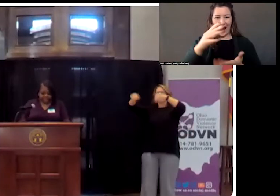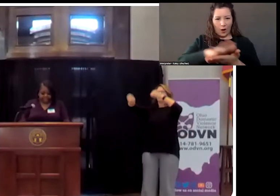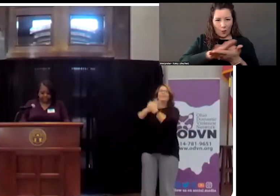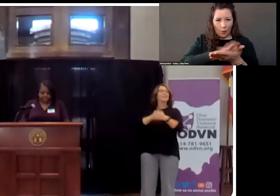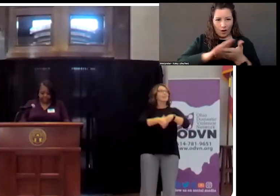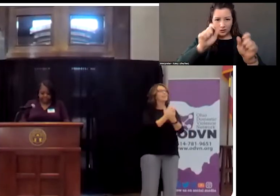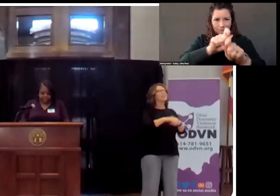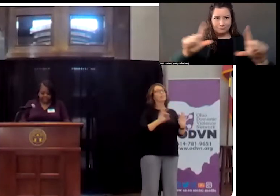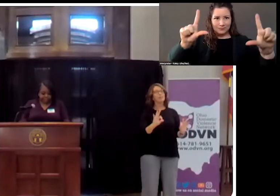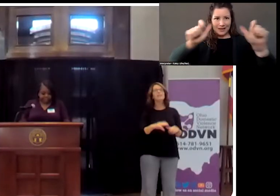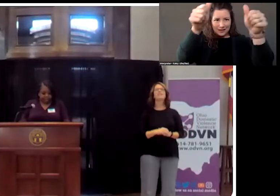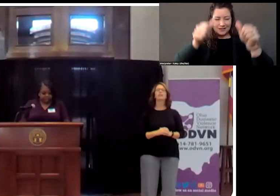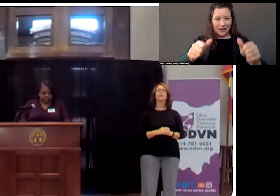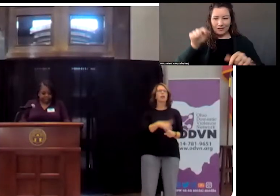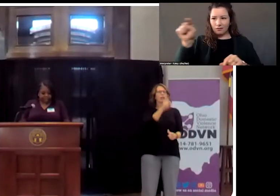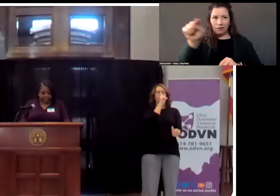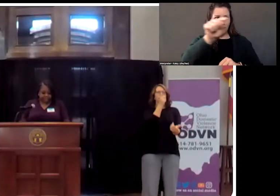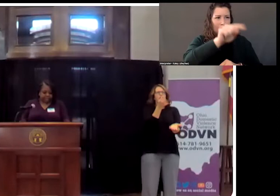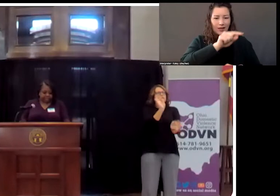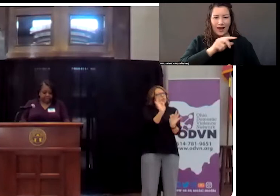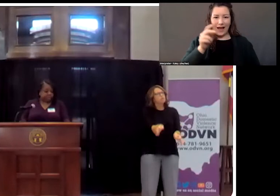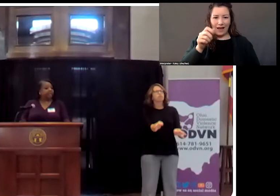The determination to do all that we could to keep COVID